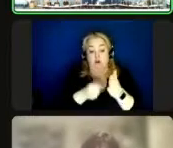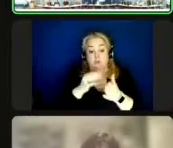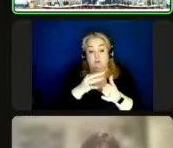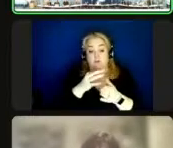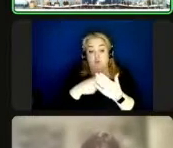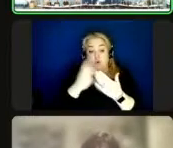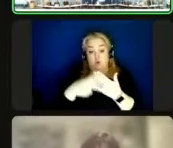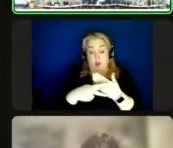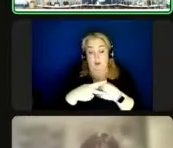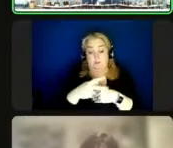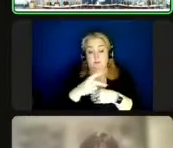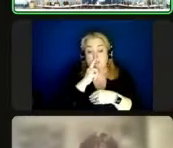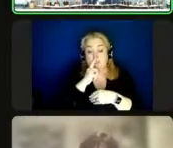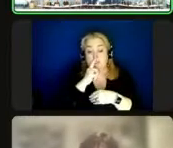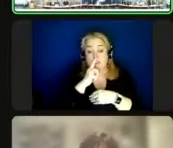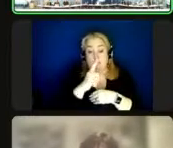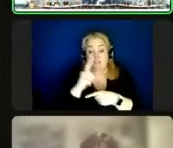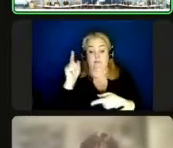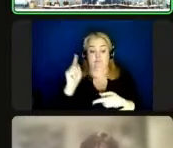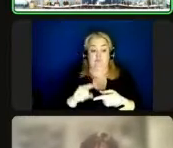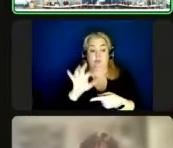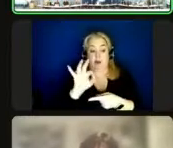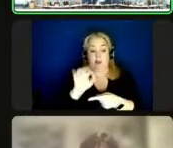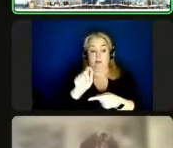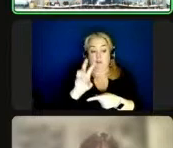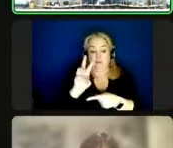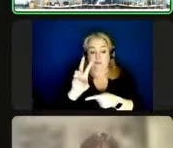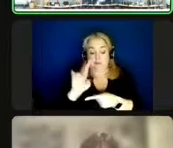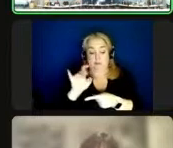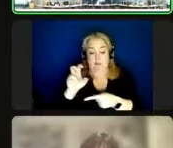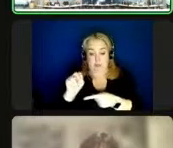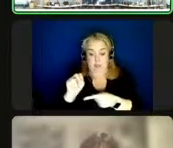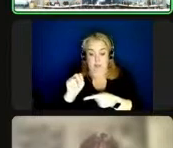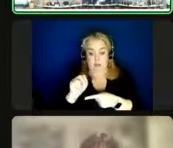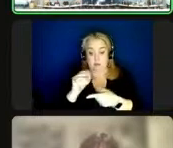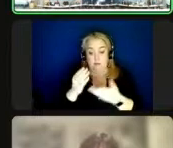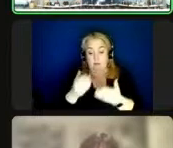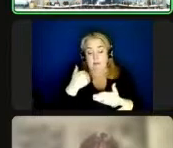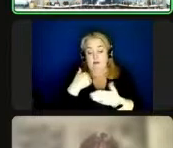FUNDING WE'RE GOING TO FILE AN